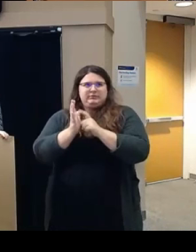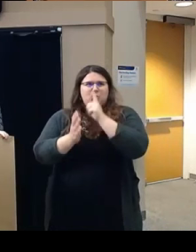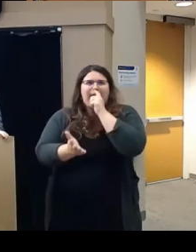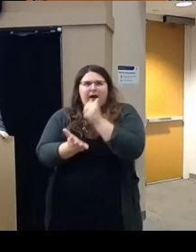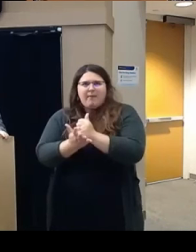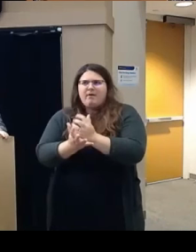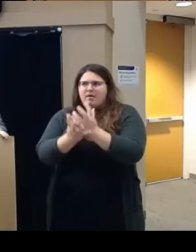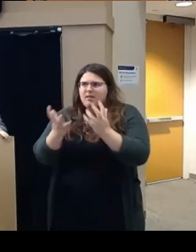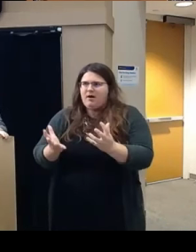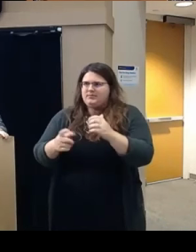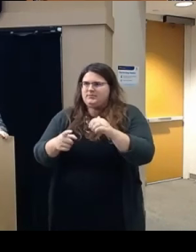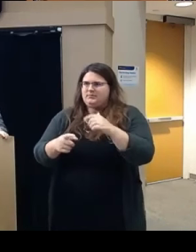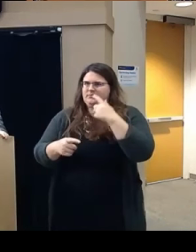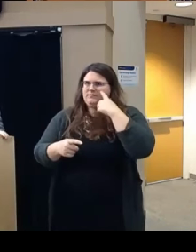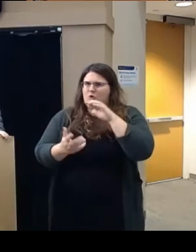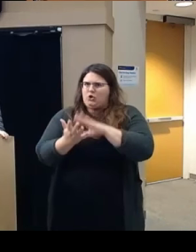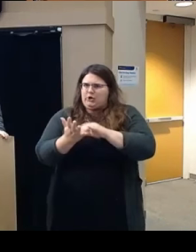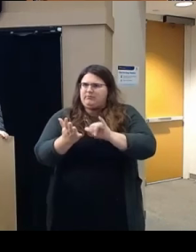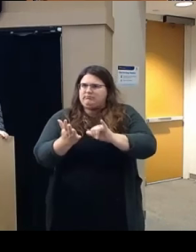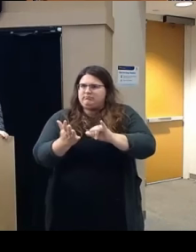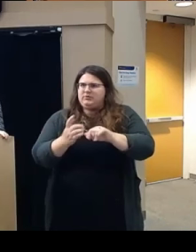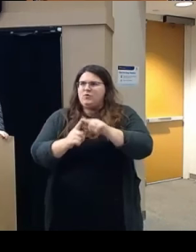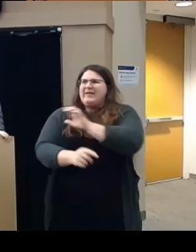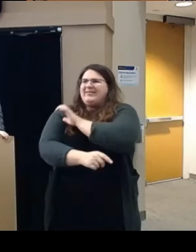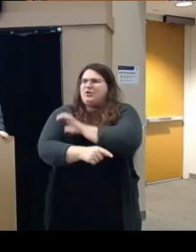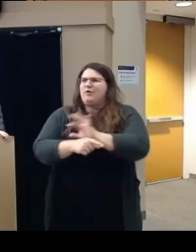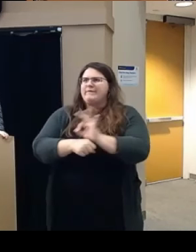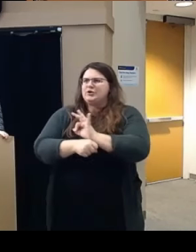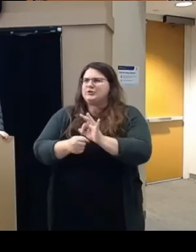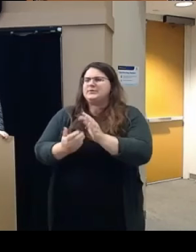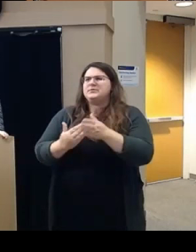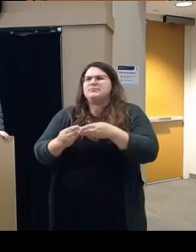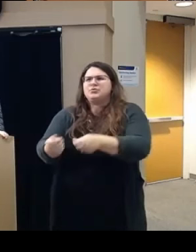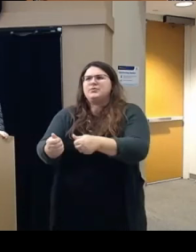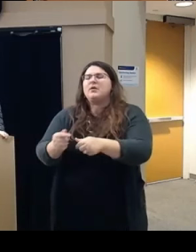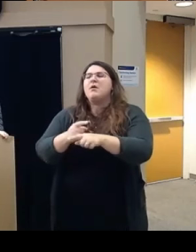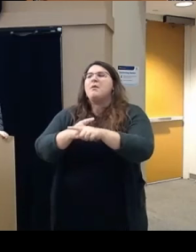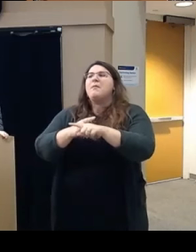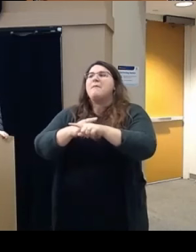um clinical functioning um so it's it we're just saying that you definitely should do the